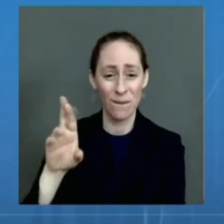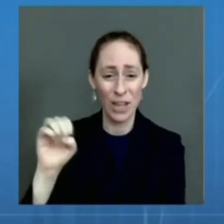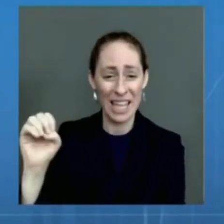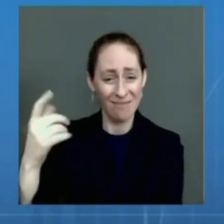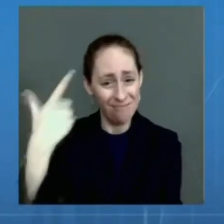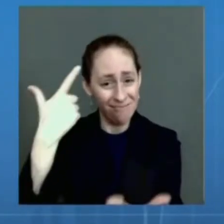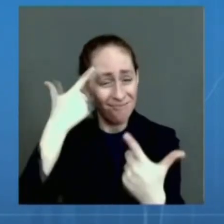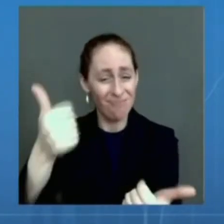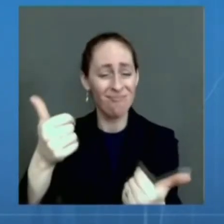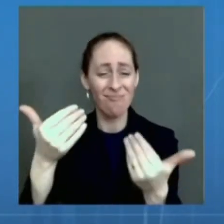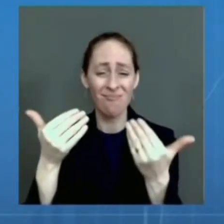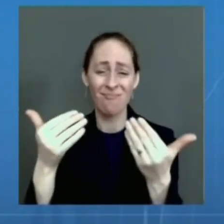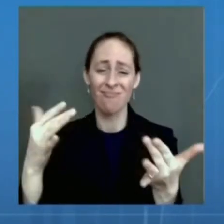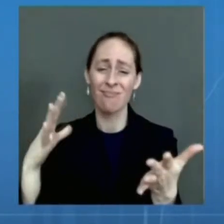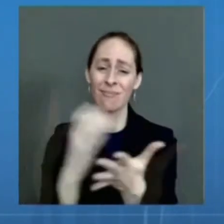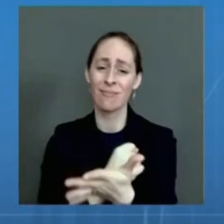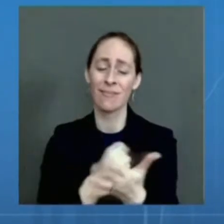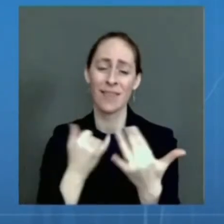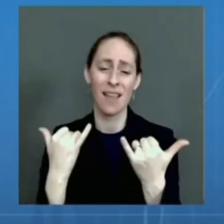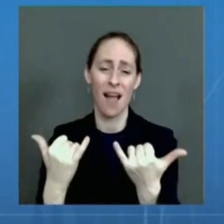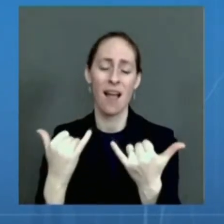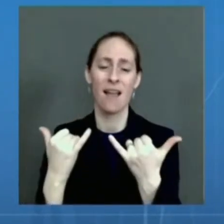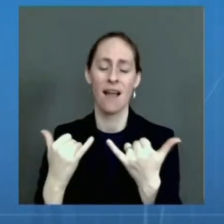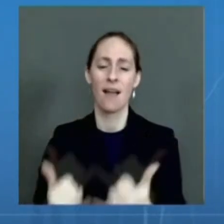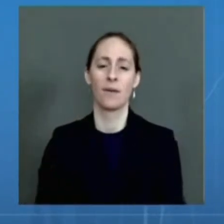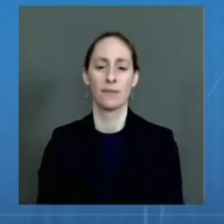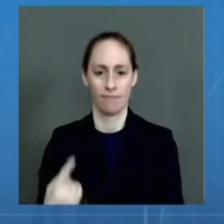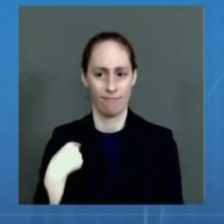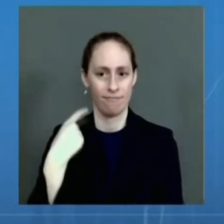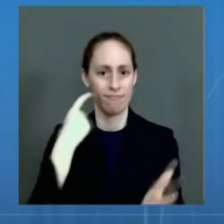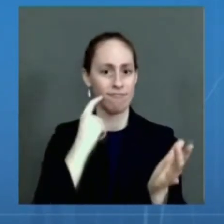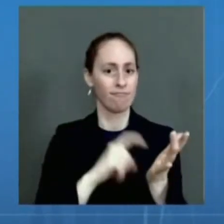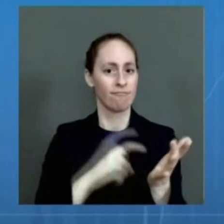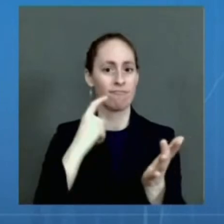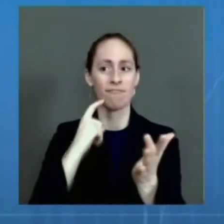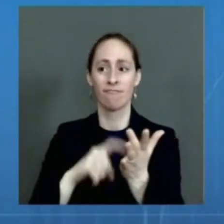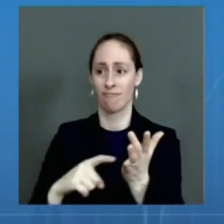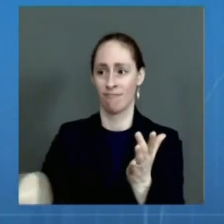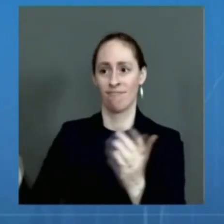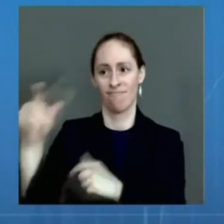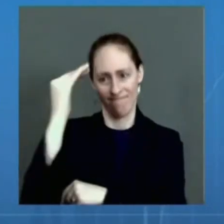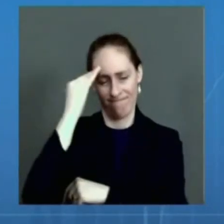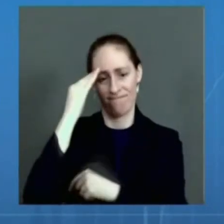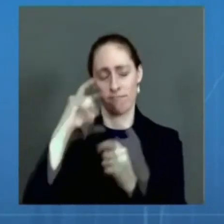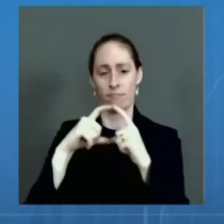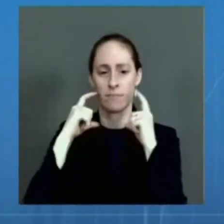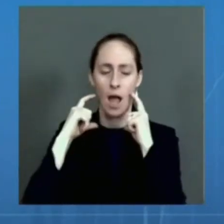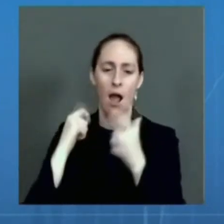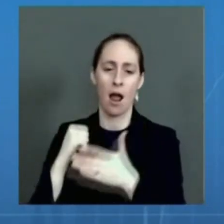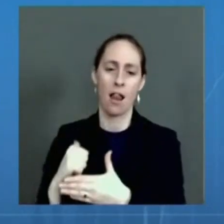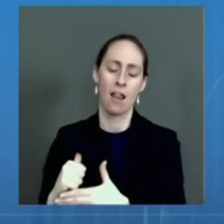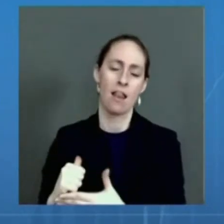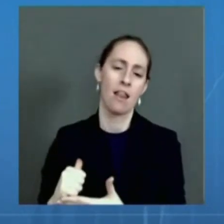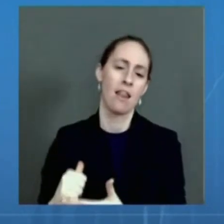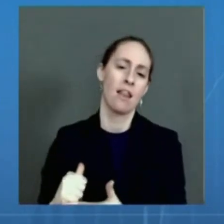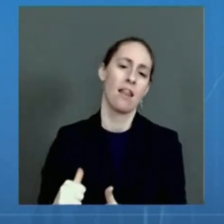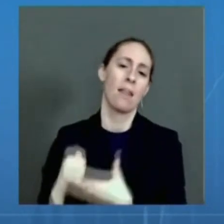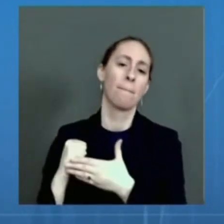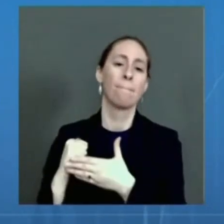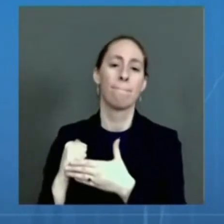THERE'S CLEAR GUIDANCE ON MASKING TO HELP SLOW THE SPREAD AND WE HAVE EMERGENCY MEDICAL